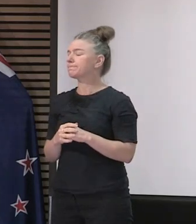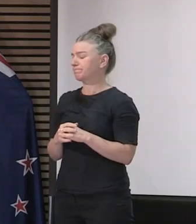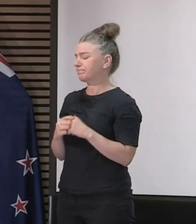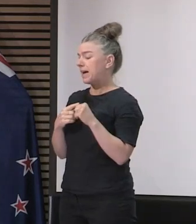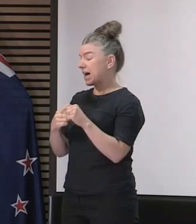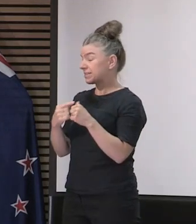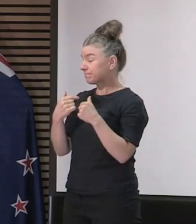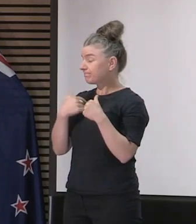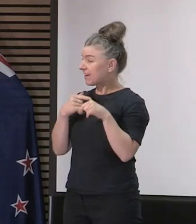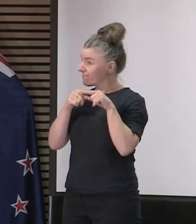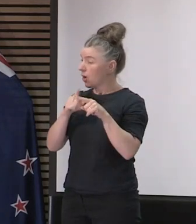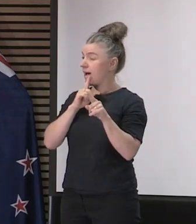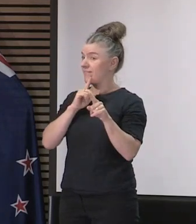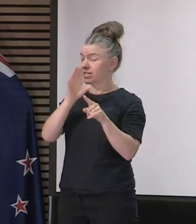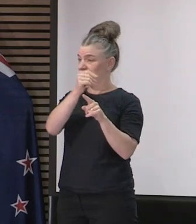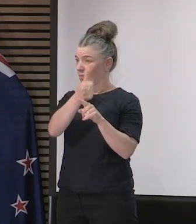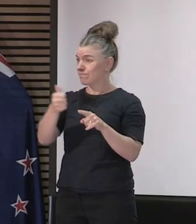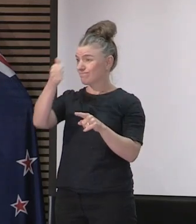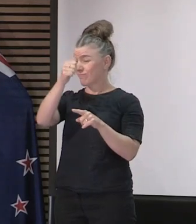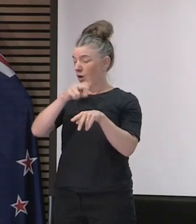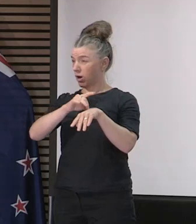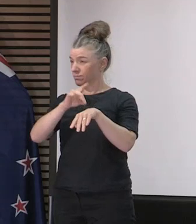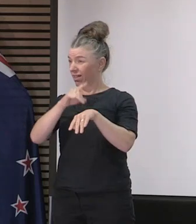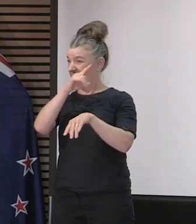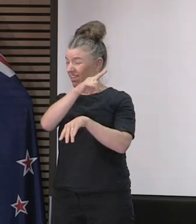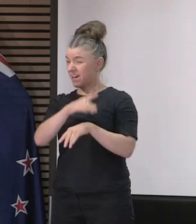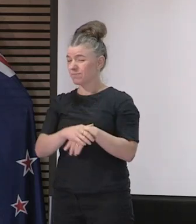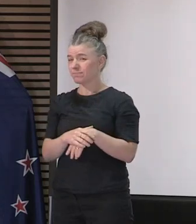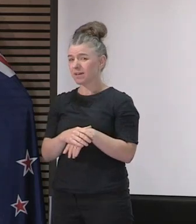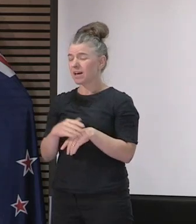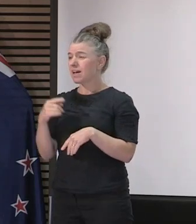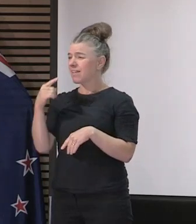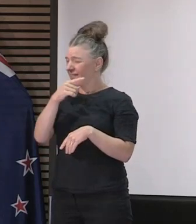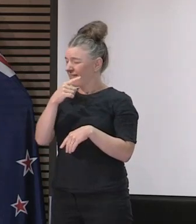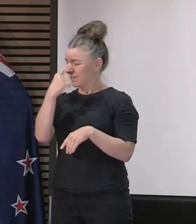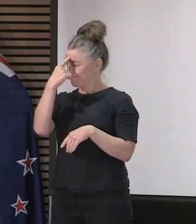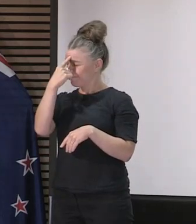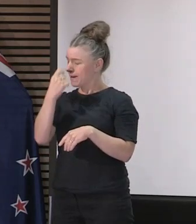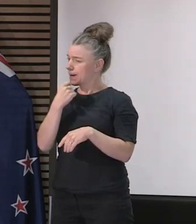looking to the clinicians who are working in those settings. They are experts and would